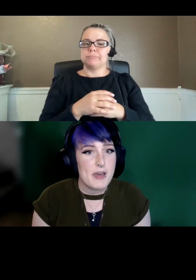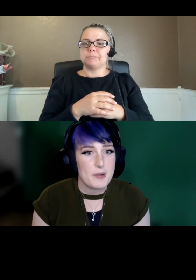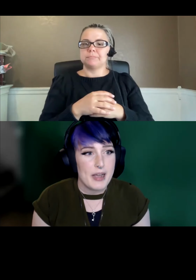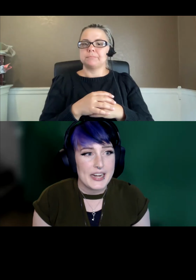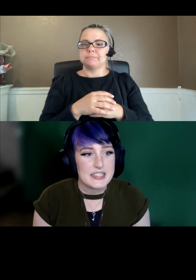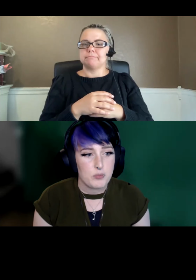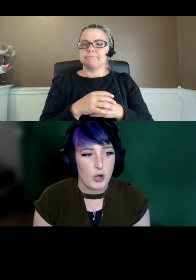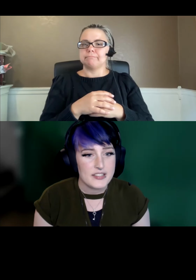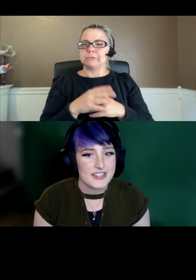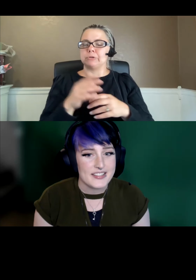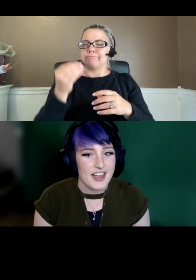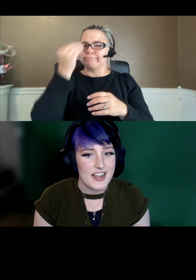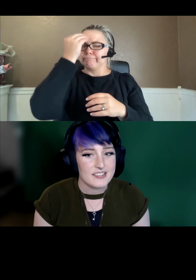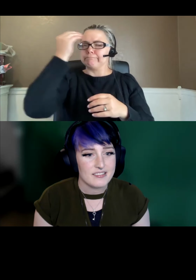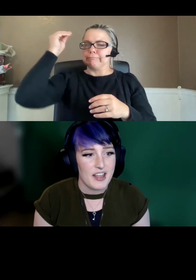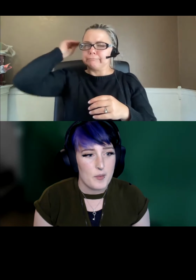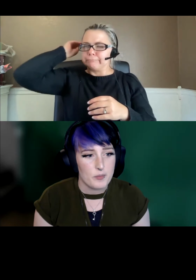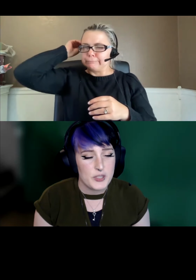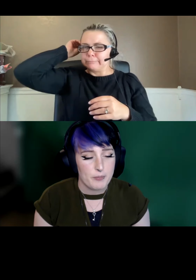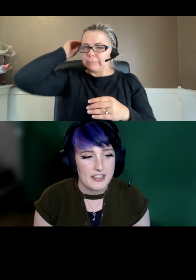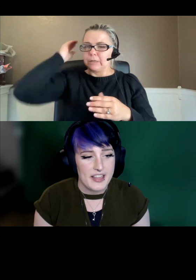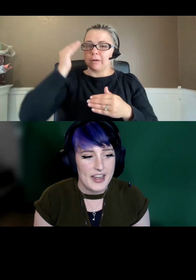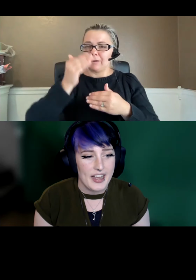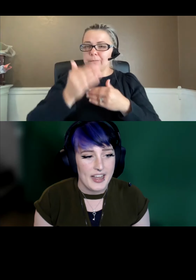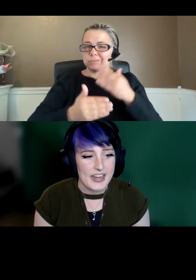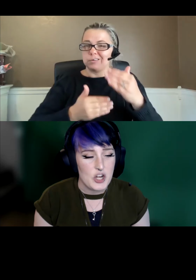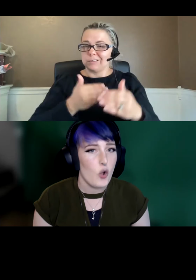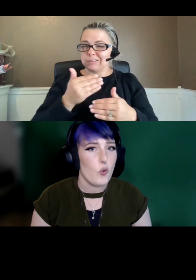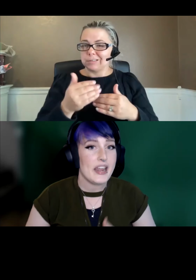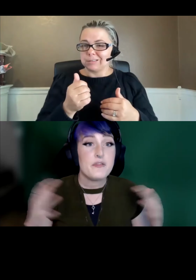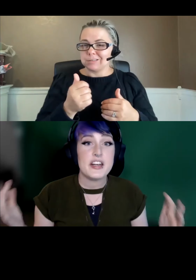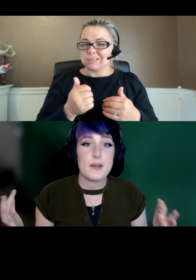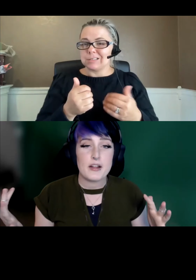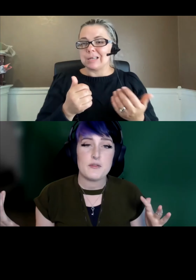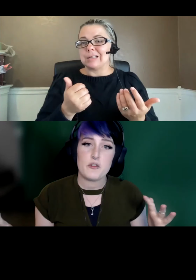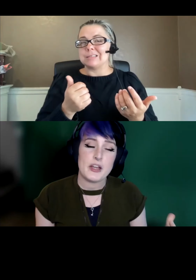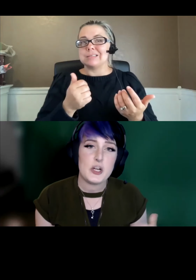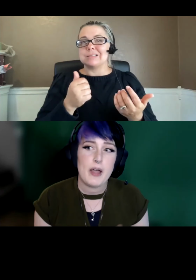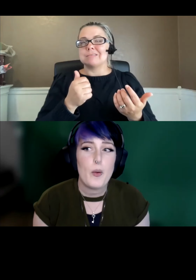keep that in mind, process is not something that I know infinite amounts of information about,